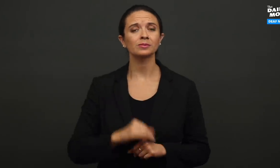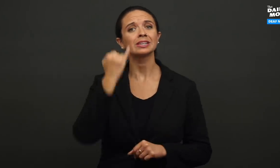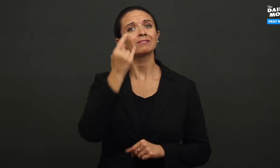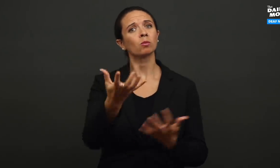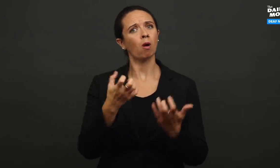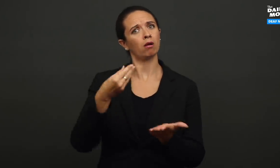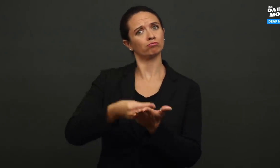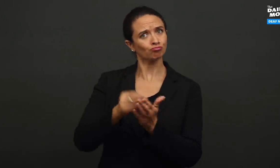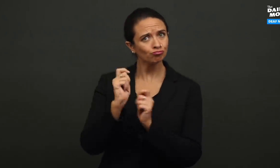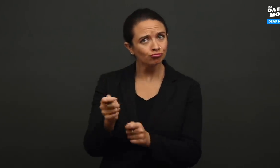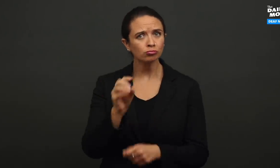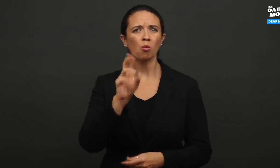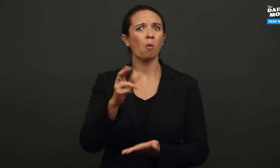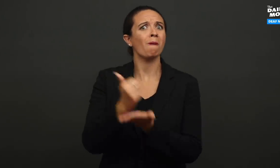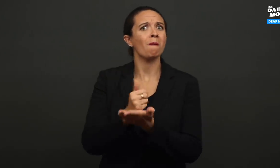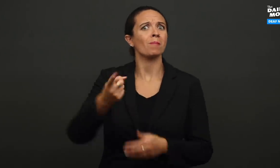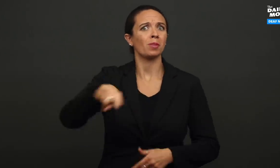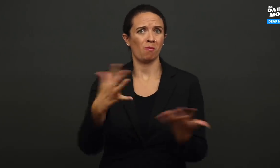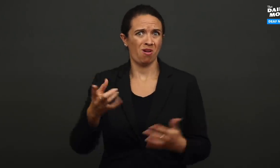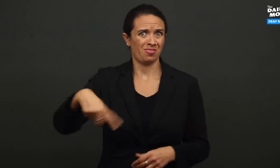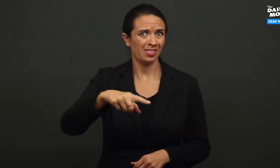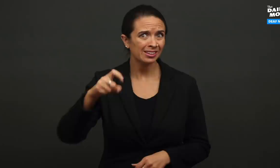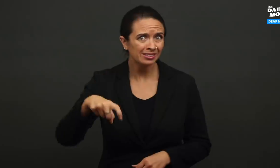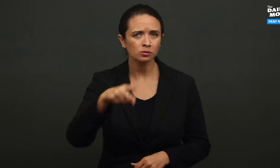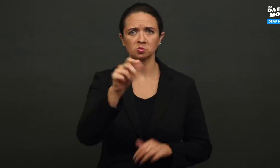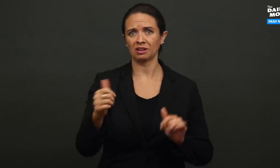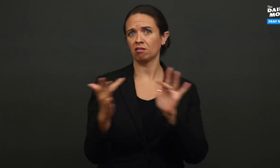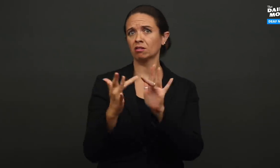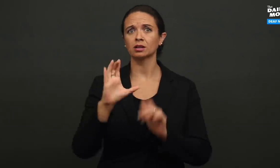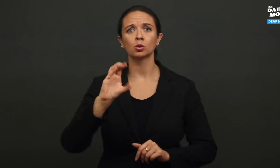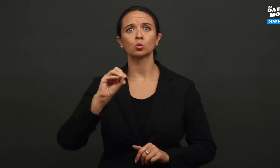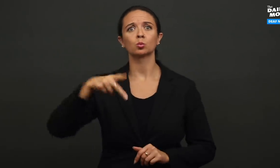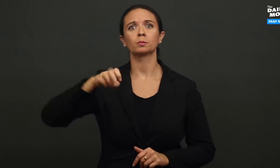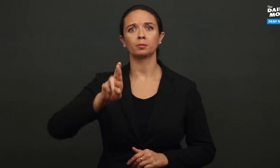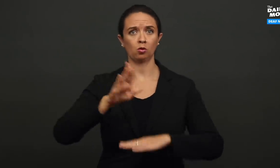If you want to make a donation or help them with what they need, you can contact Cooper on